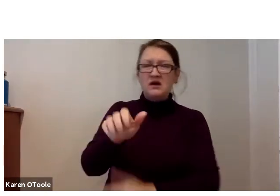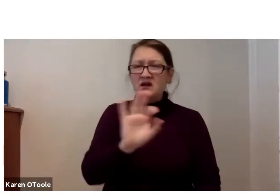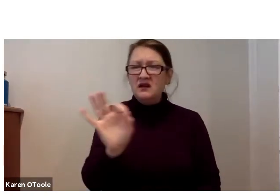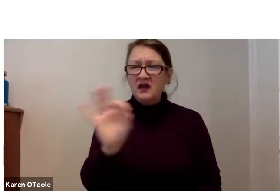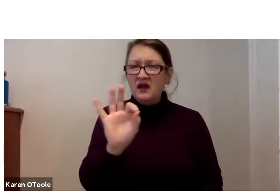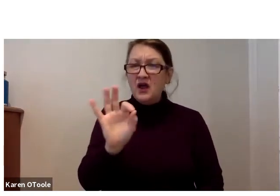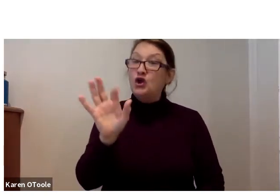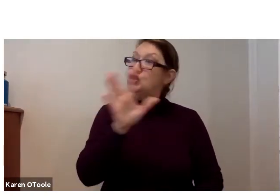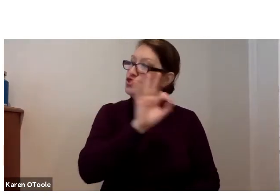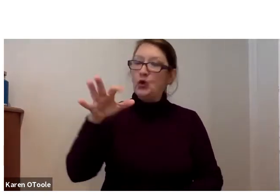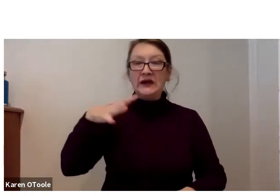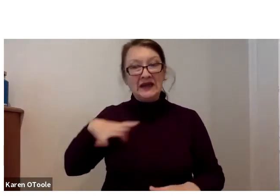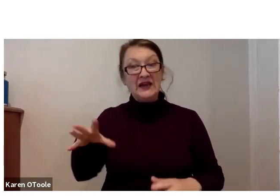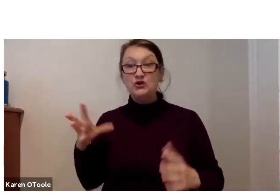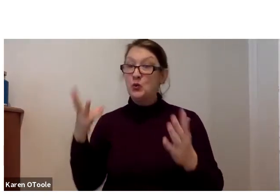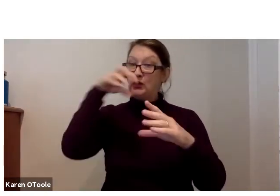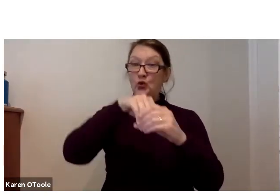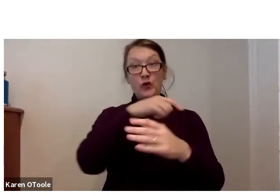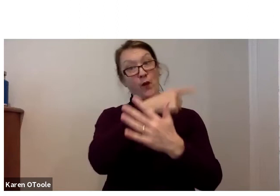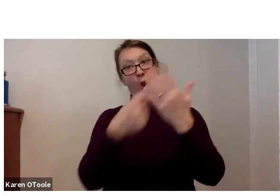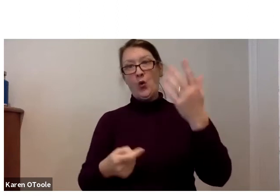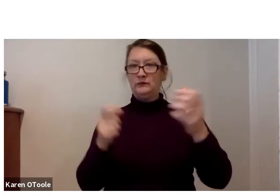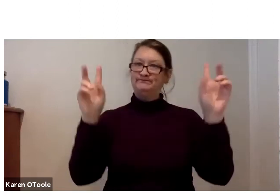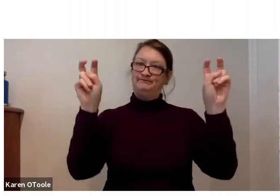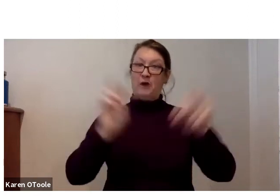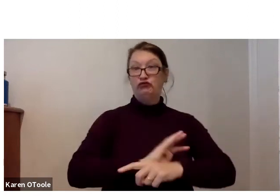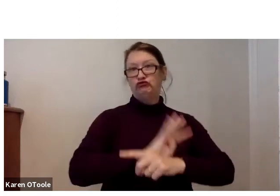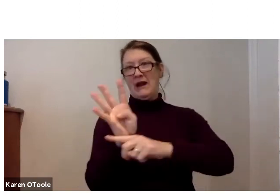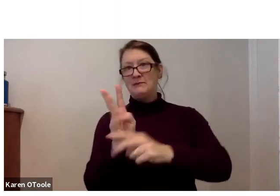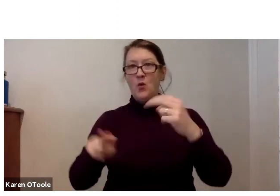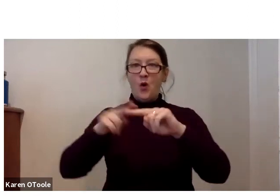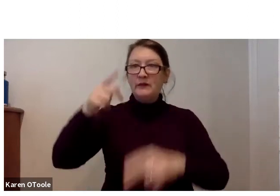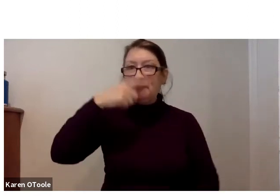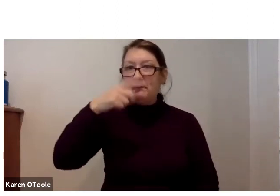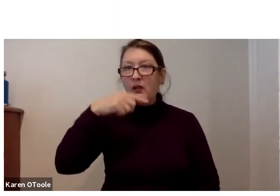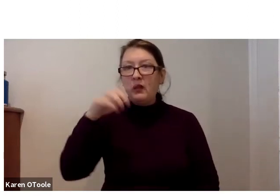You can really include varied people without it being painfully